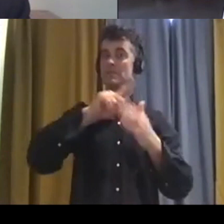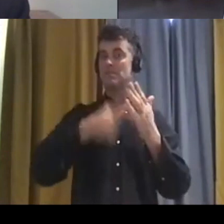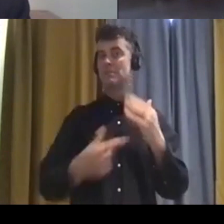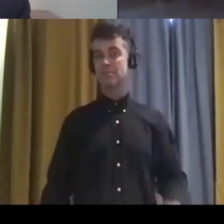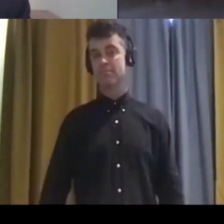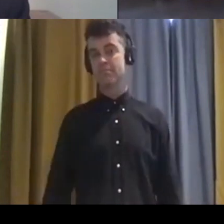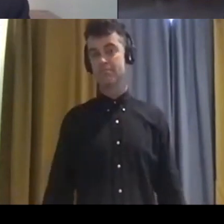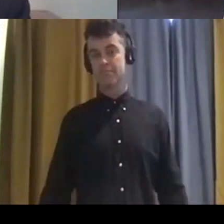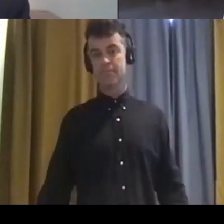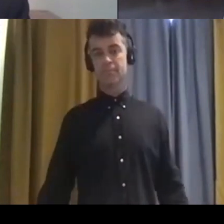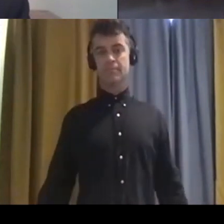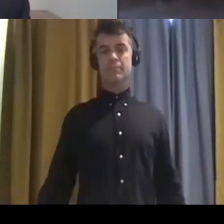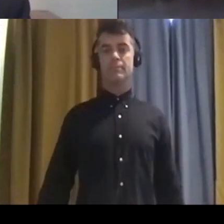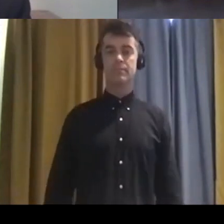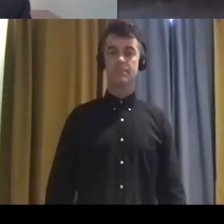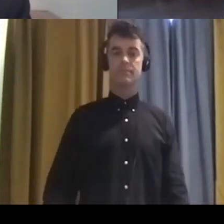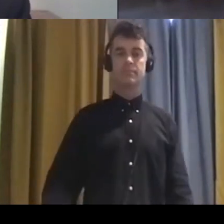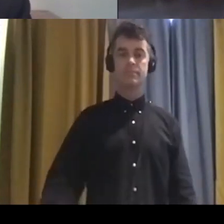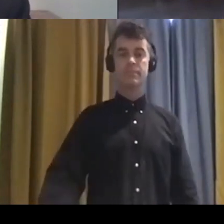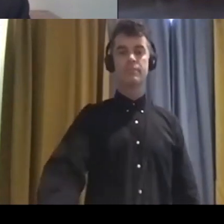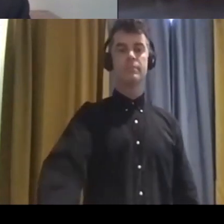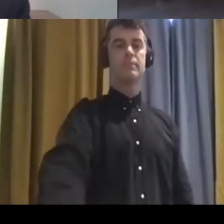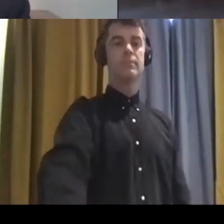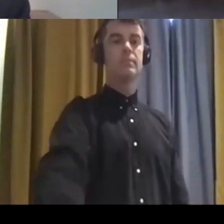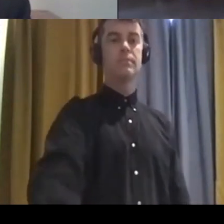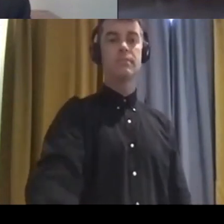disability as well. Yeah that's brilliant and I think Rich, I've heard you talk about